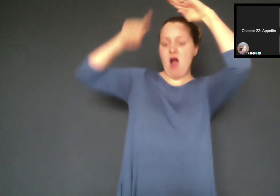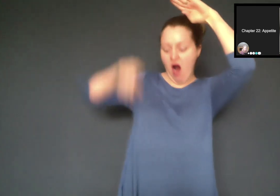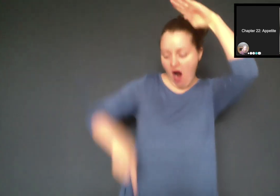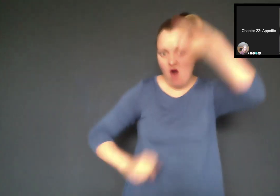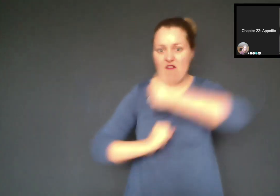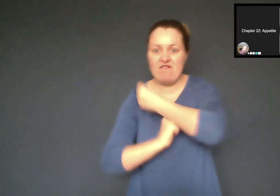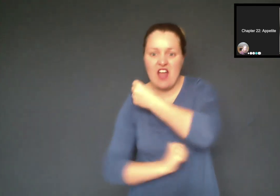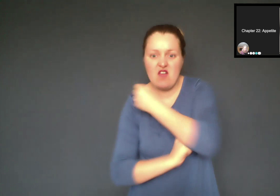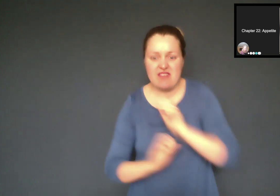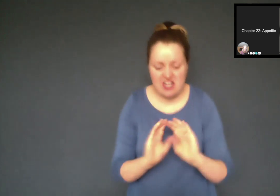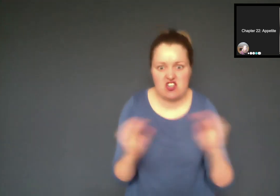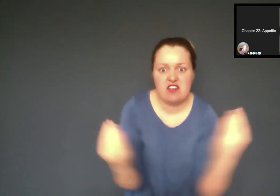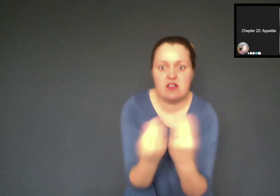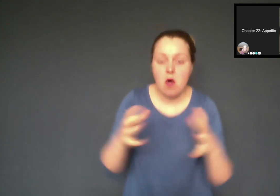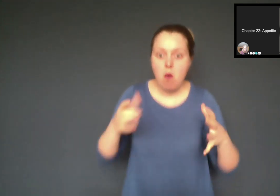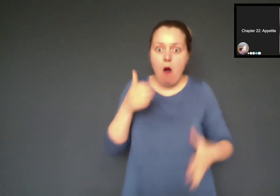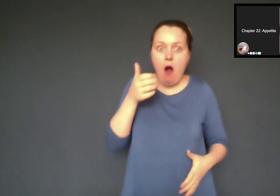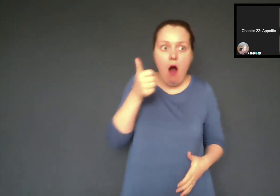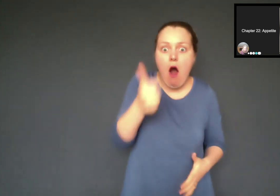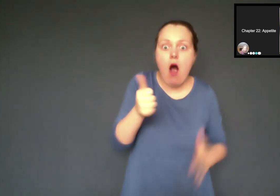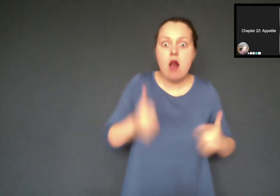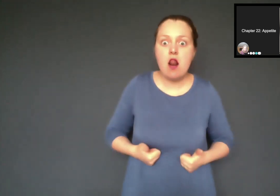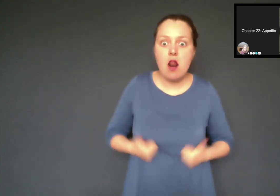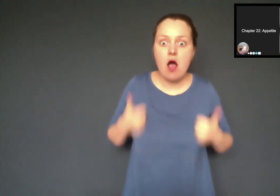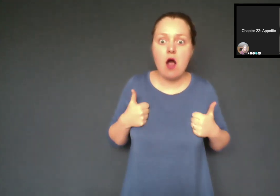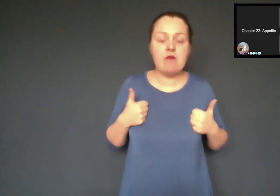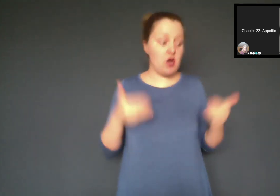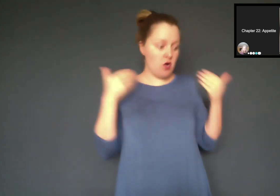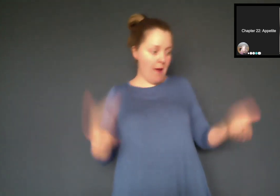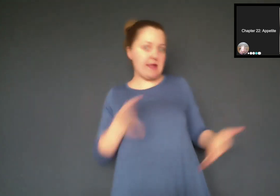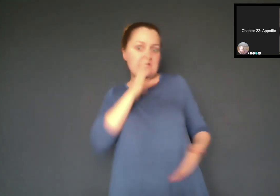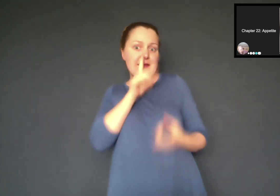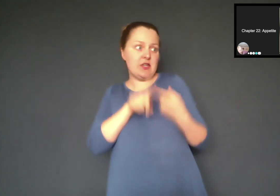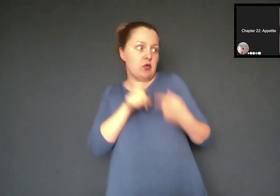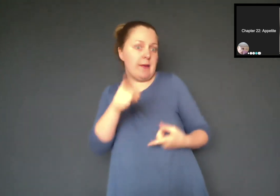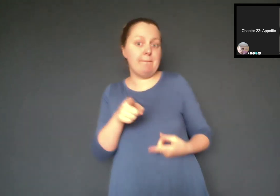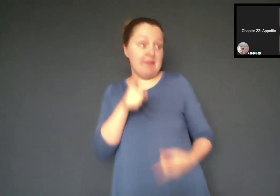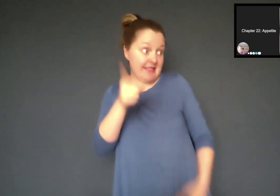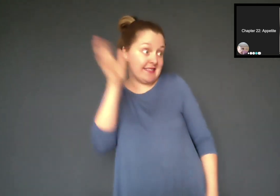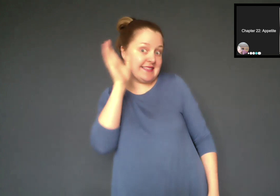go on rictus said speak to him he's listening harvey took a step toward the house